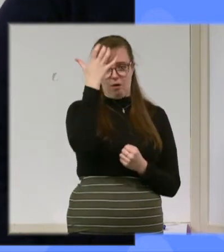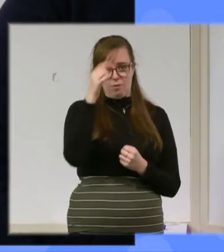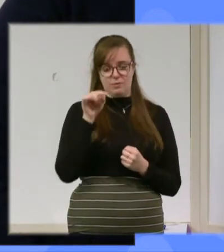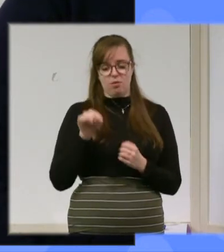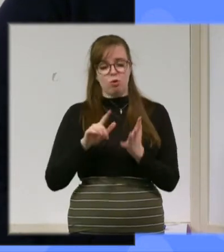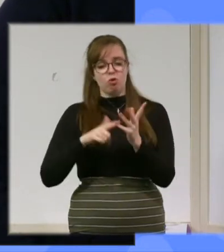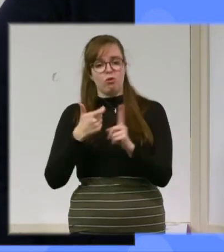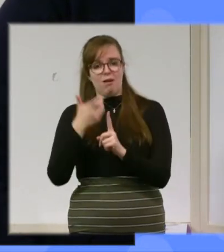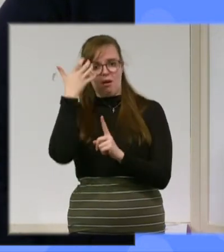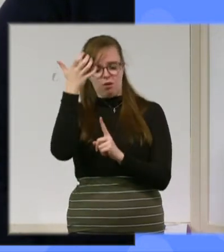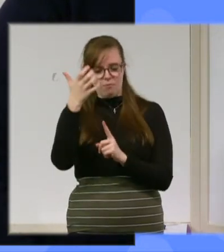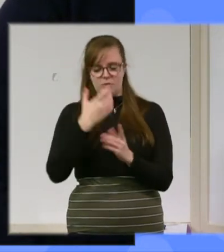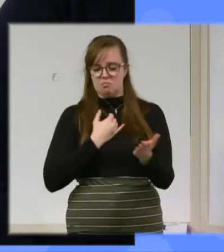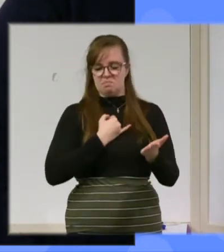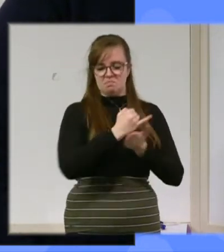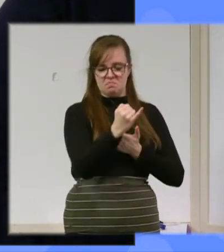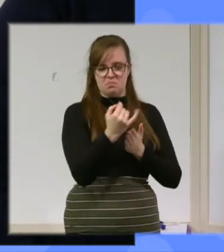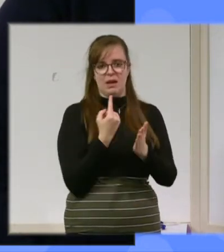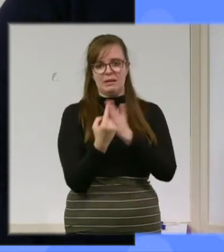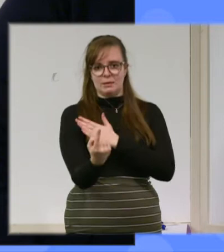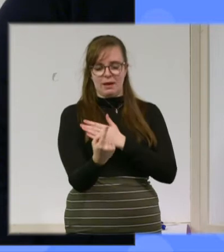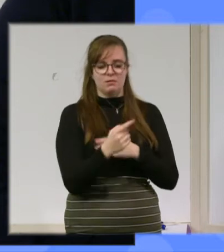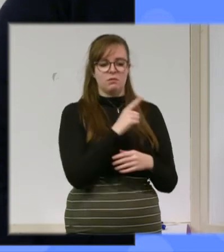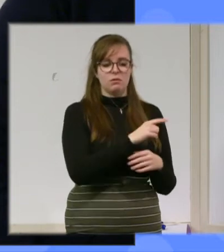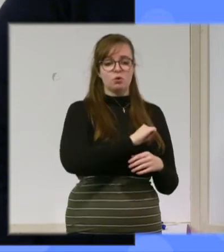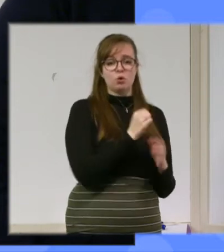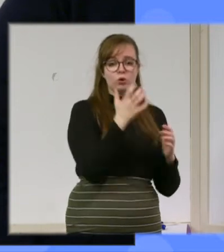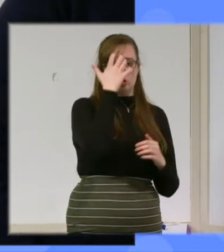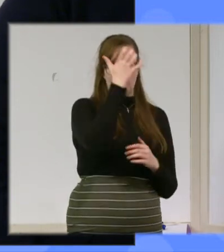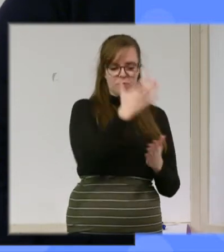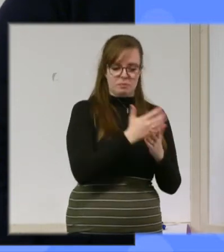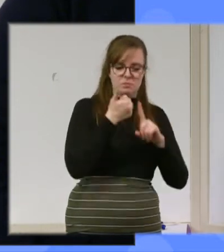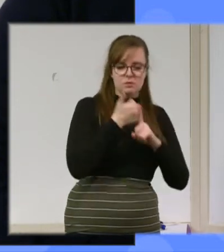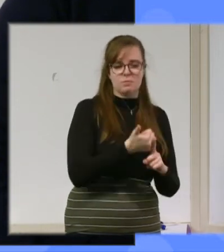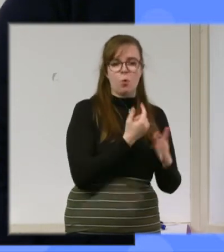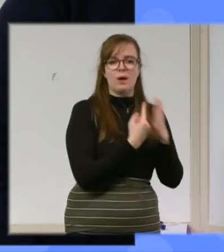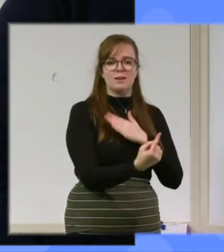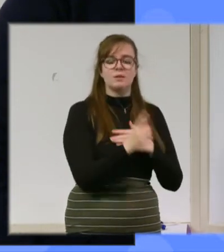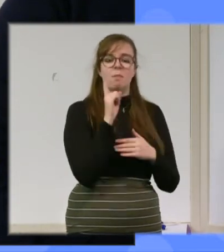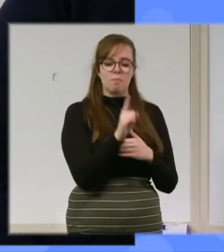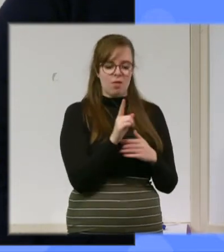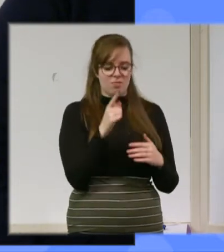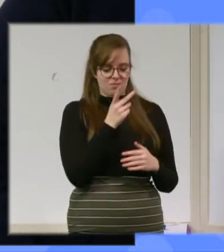post-independence you're a Scottish government absolutely in favor of independence but they were able to come to an agreement and that was the